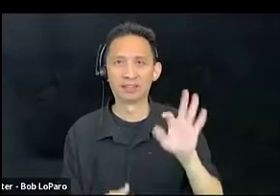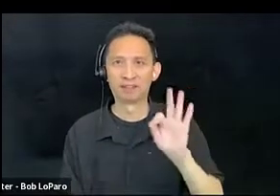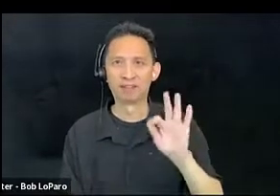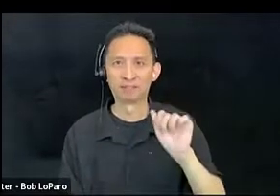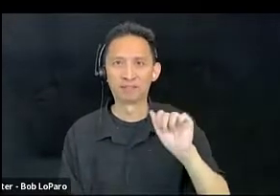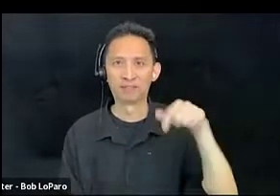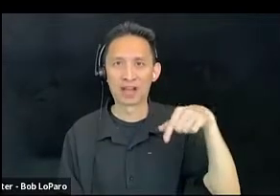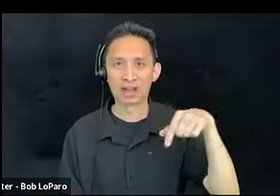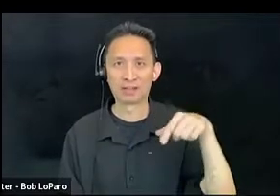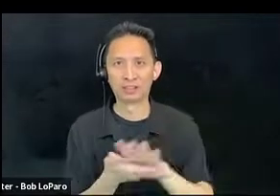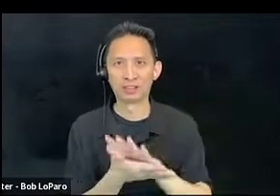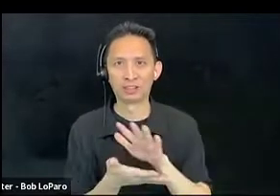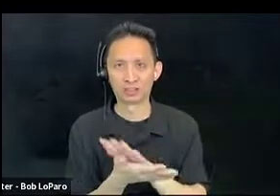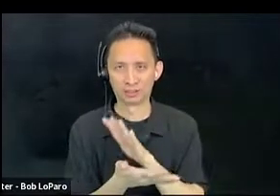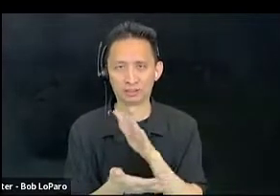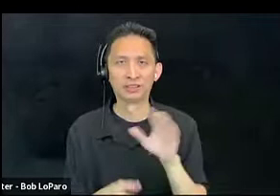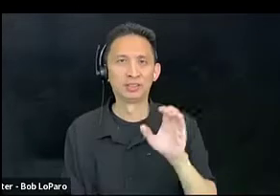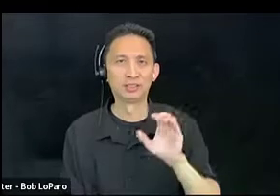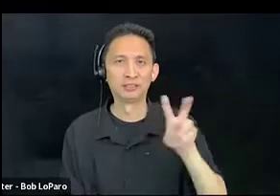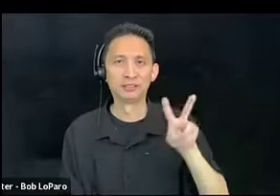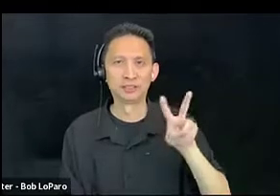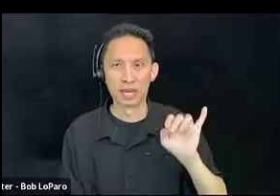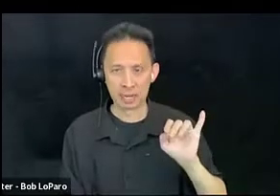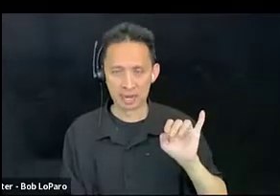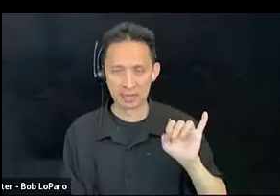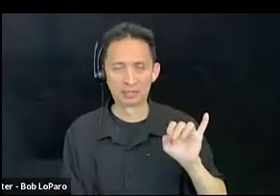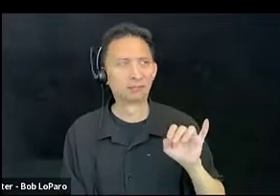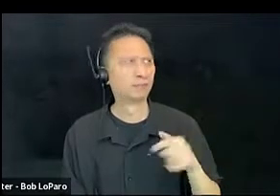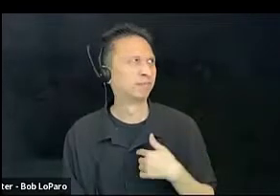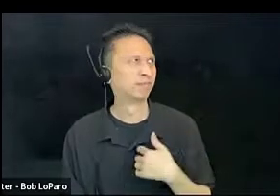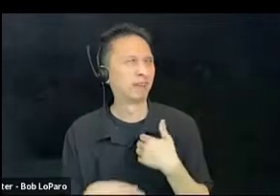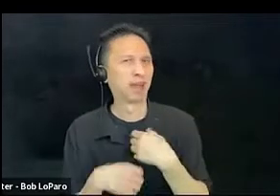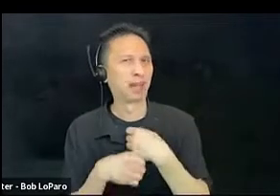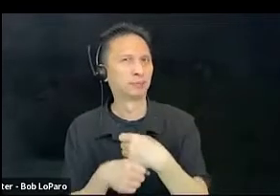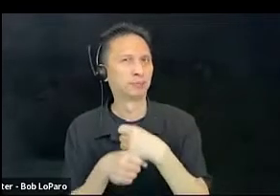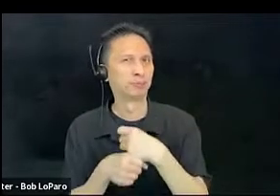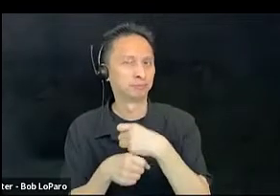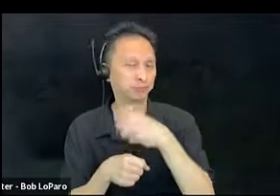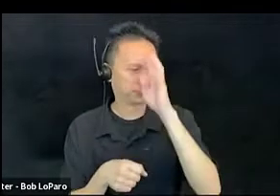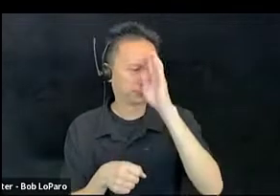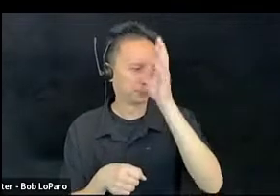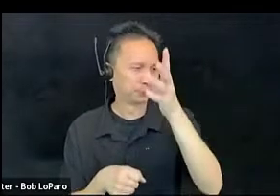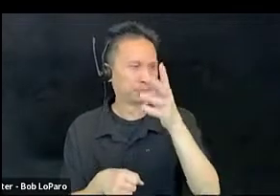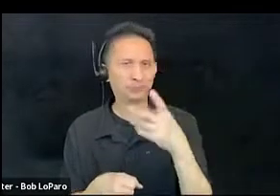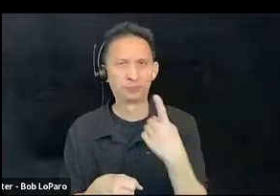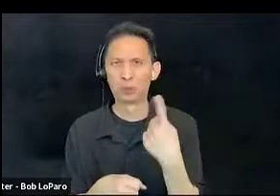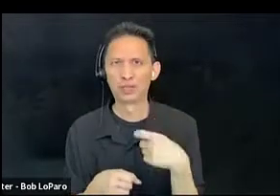a two-page fact sheet on CVI that I've made a few, maybe like a year ago. This is sort of answering